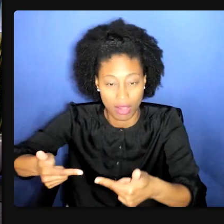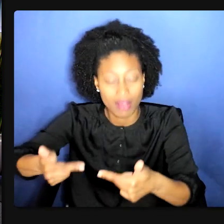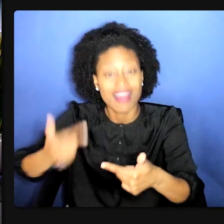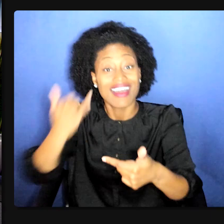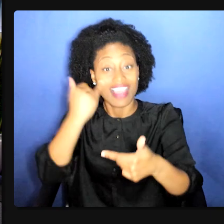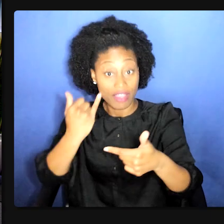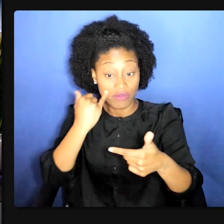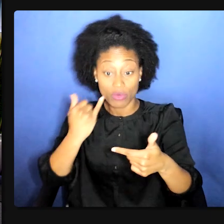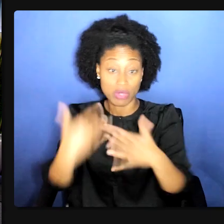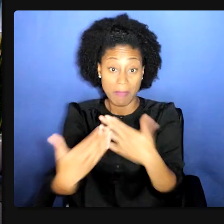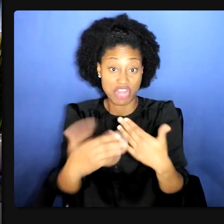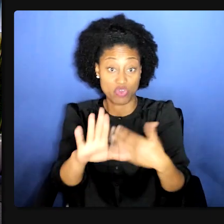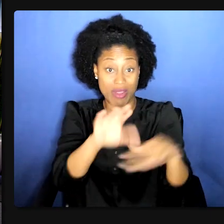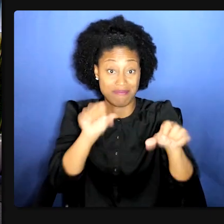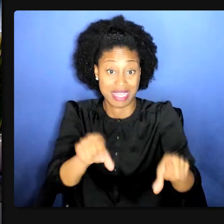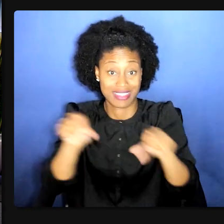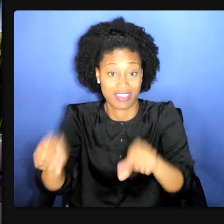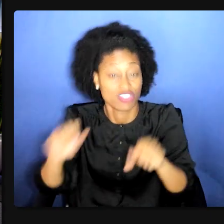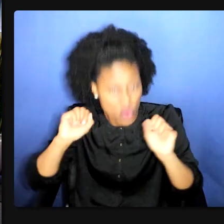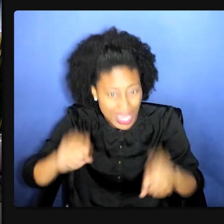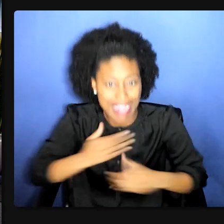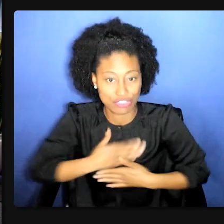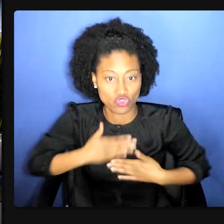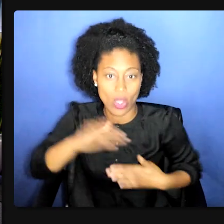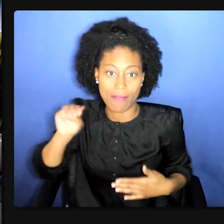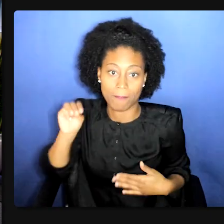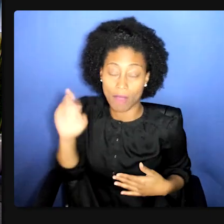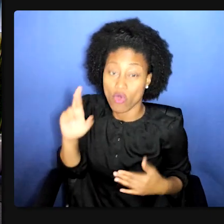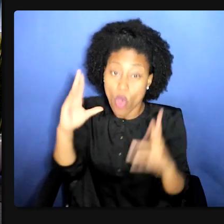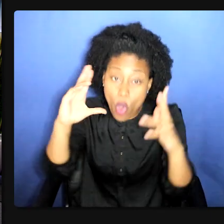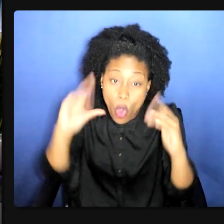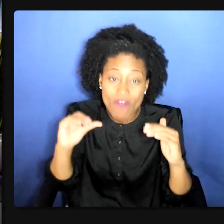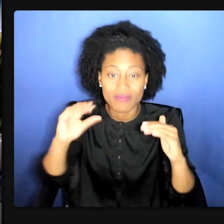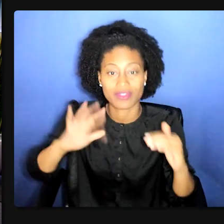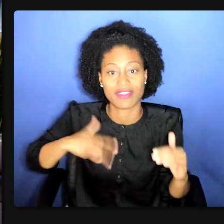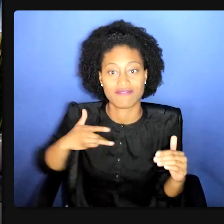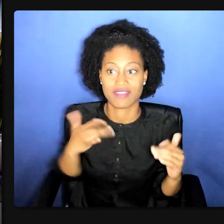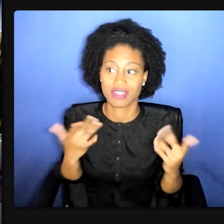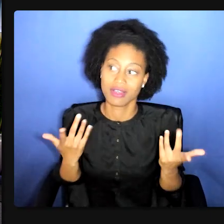mixed reality and hopefully be more productive with picture reality tools than you might be